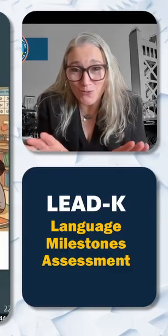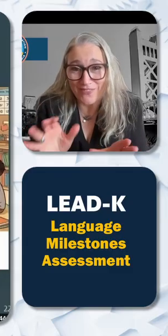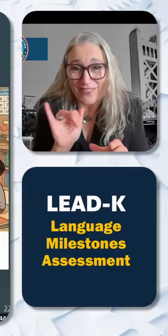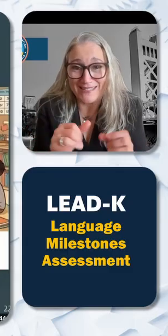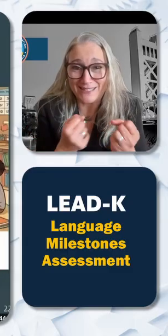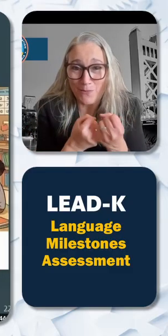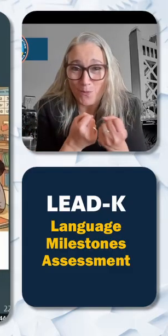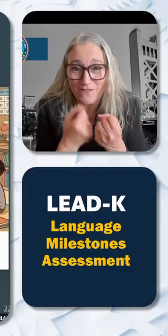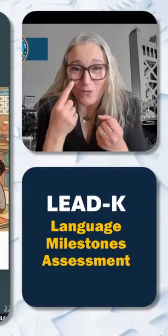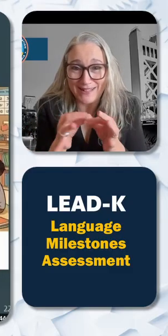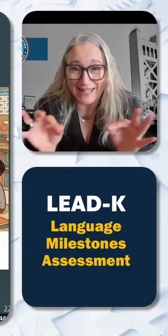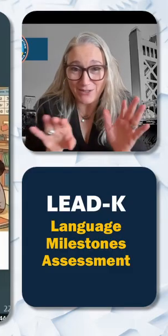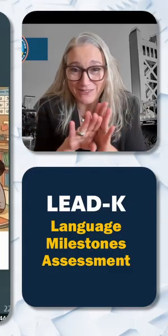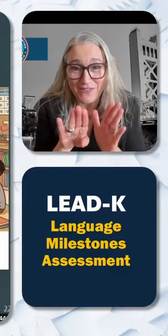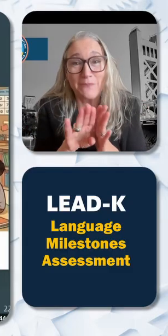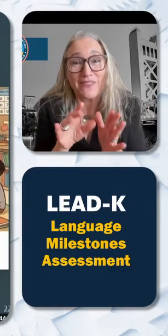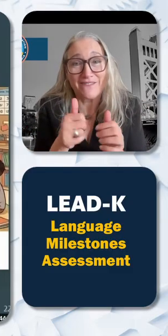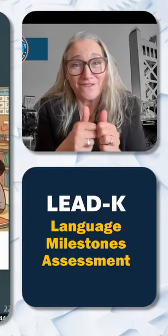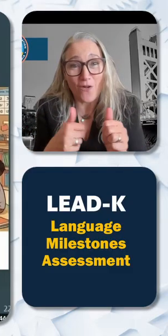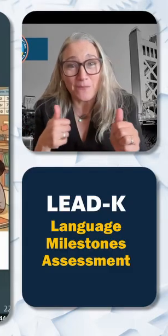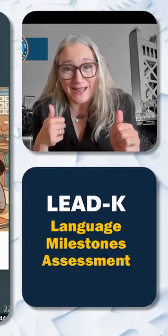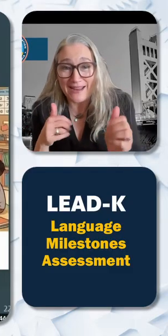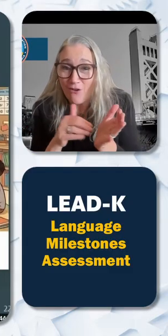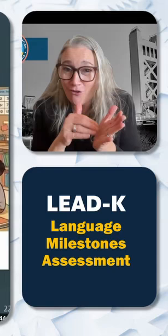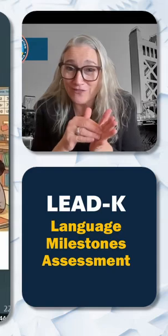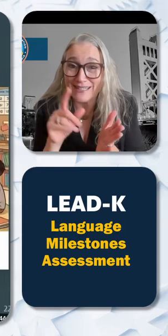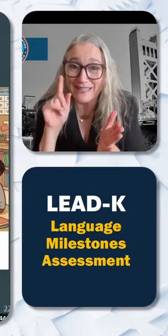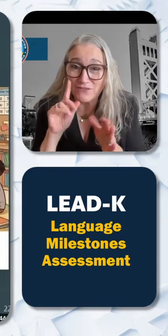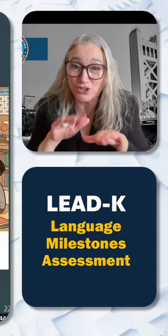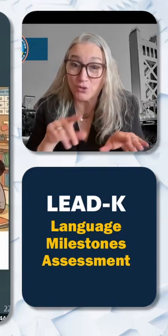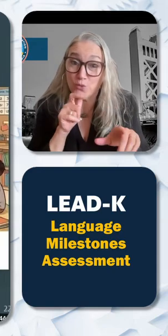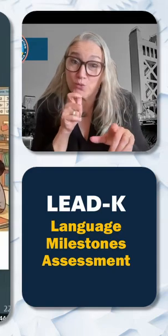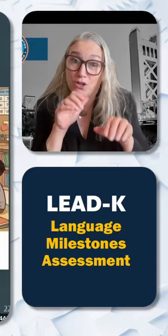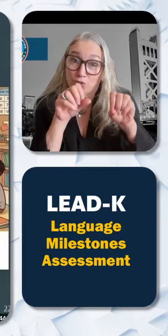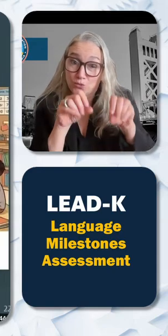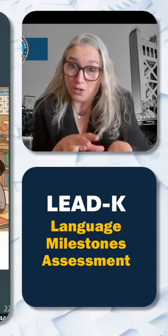Once the services are dropped, they lose that support for language development, and they fall